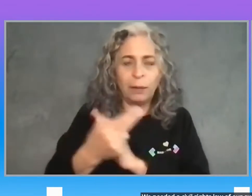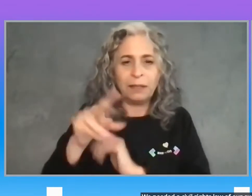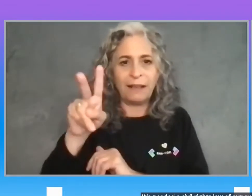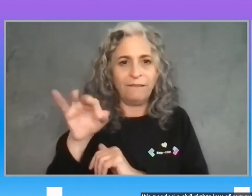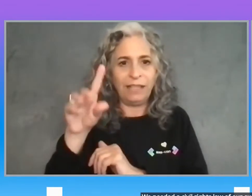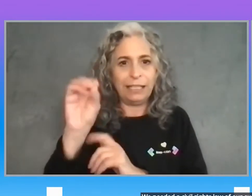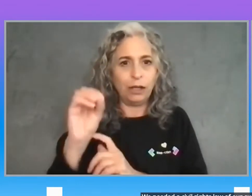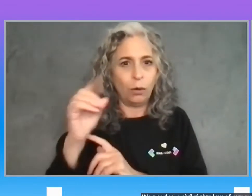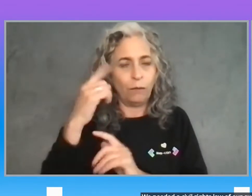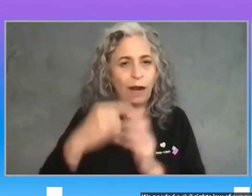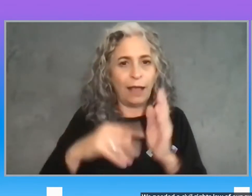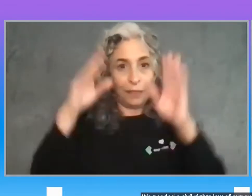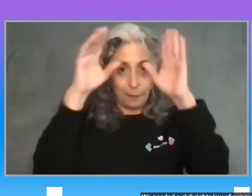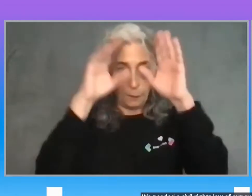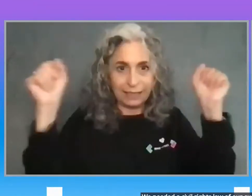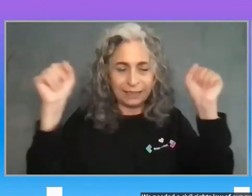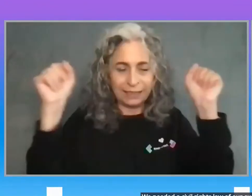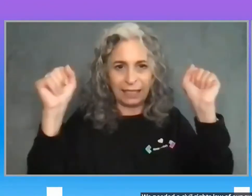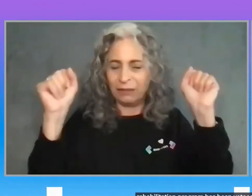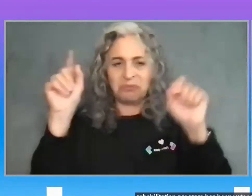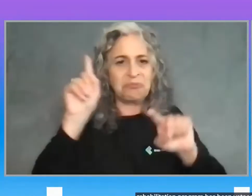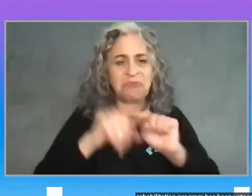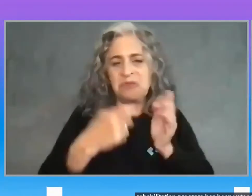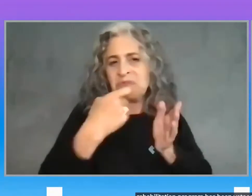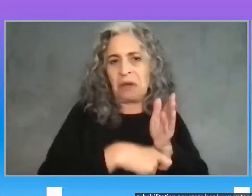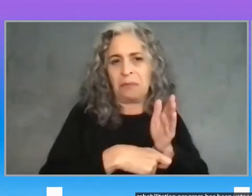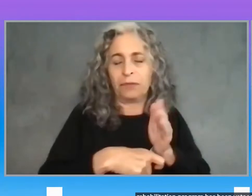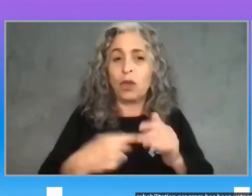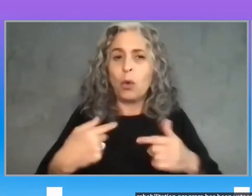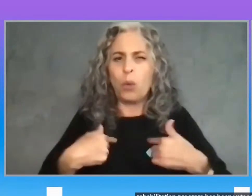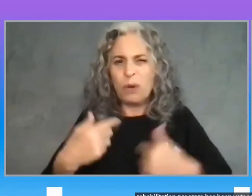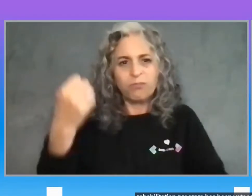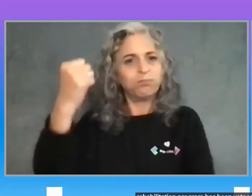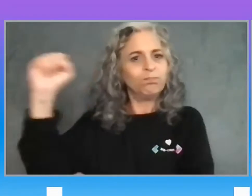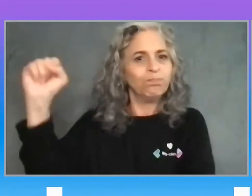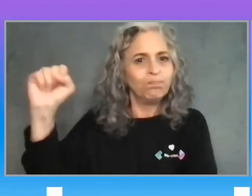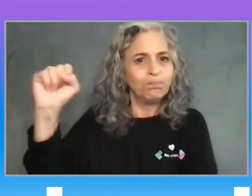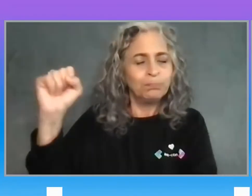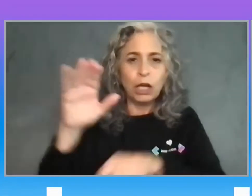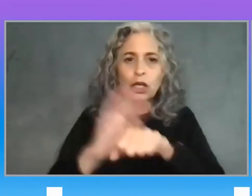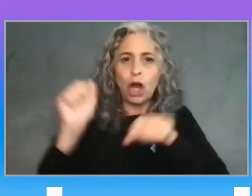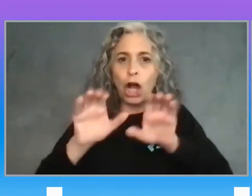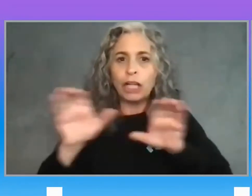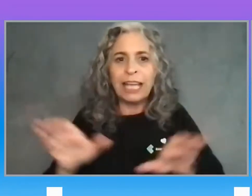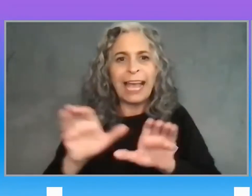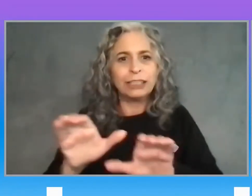been vetoed by the president because it was cost prohibitive. We decided we were going to have a demonstration.